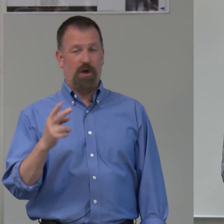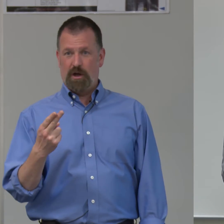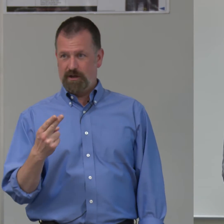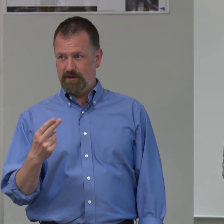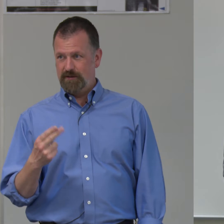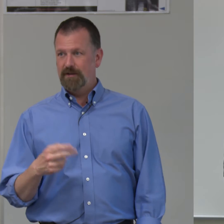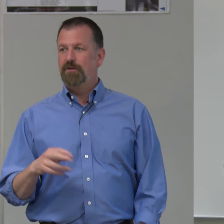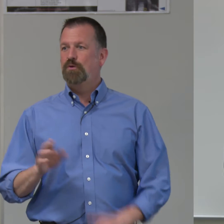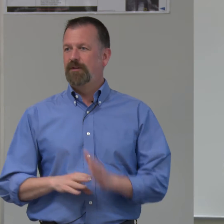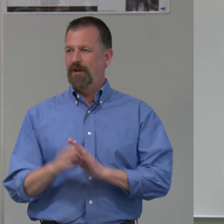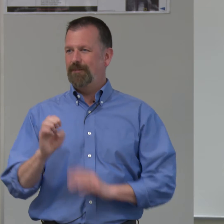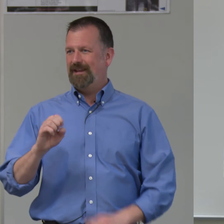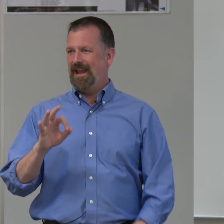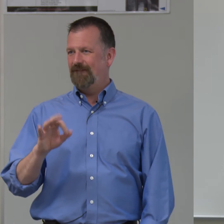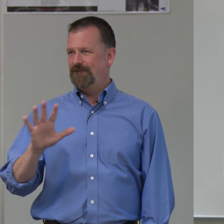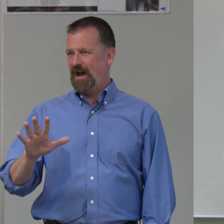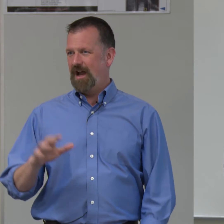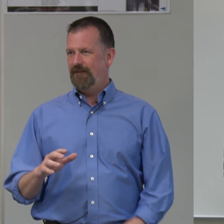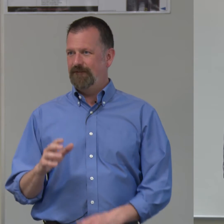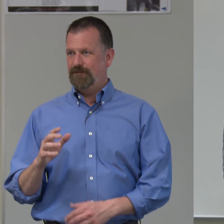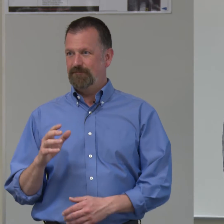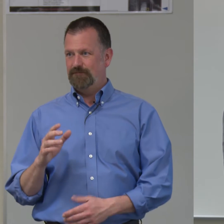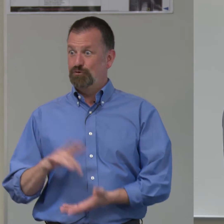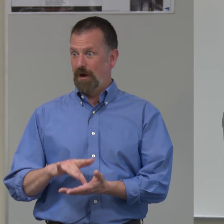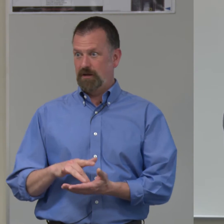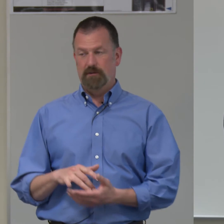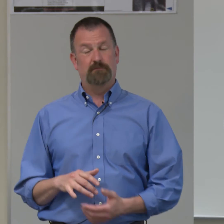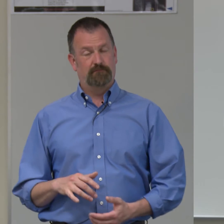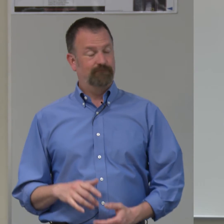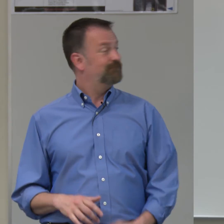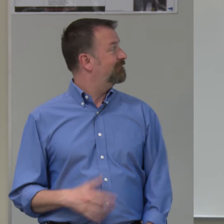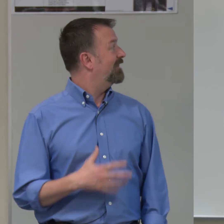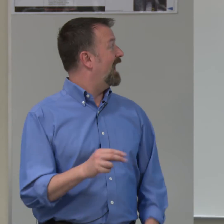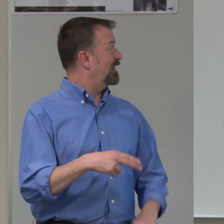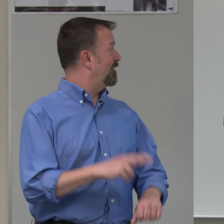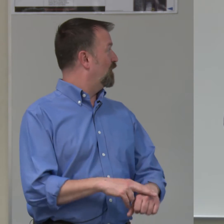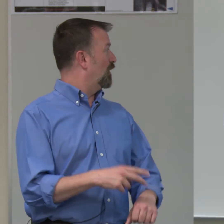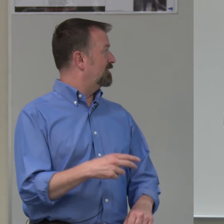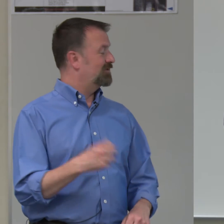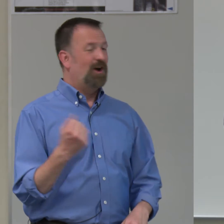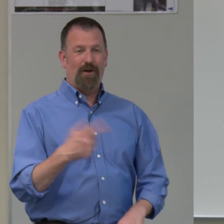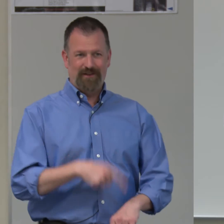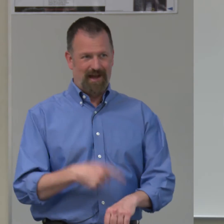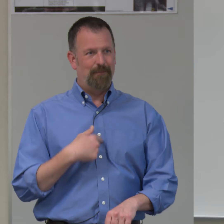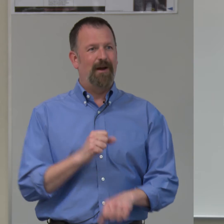who developed the EF5 drug and for which we did a lot of work, and, of course, I've worked all this time